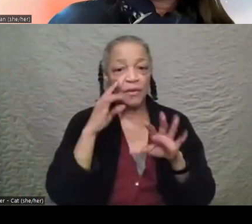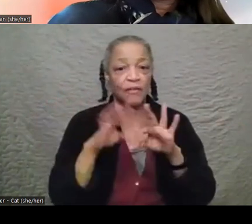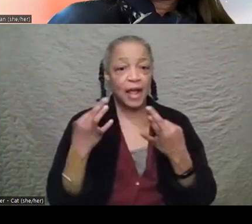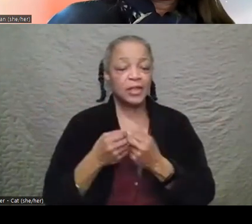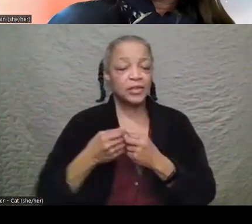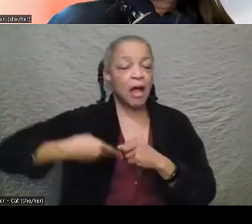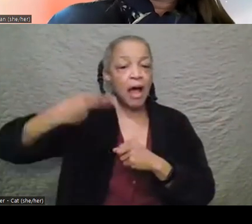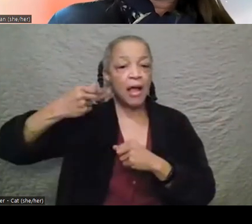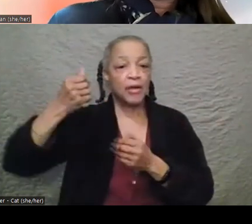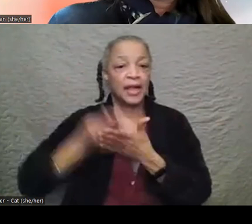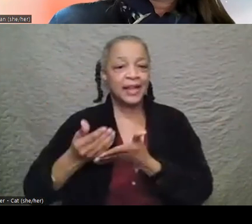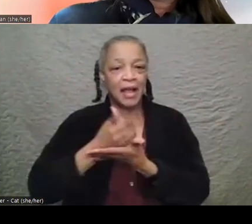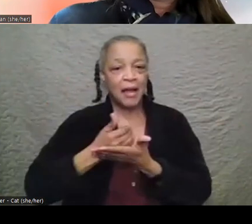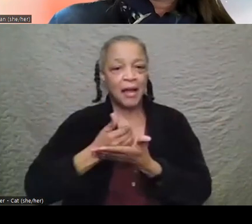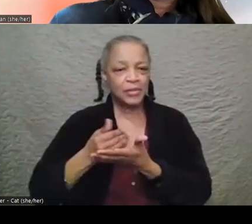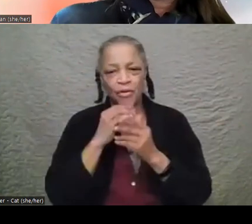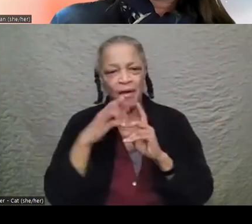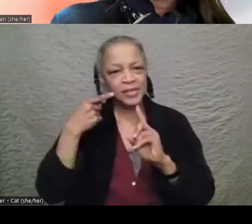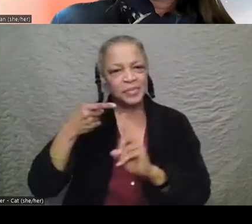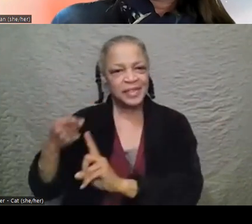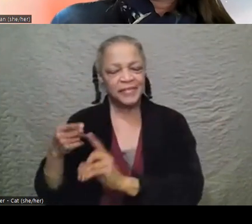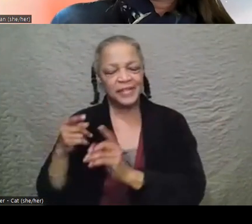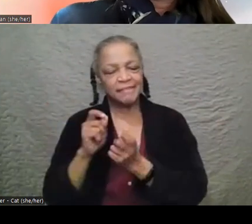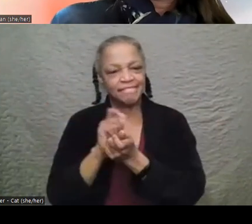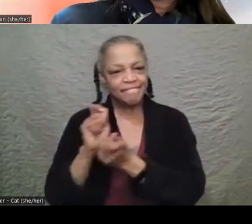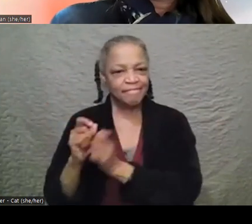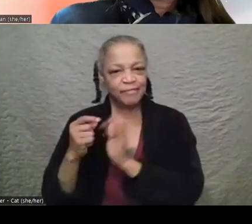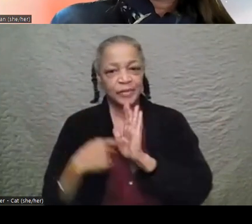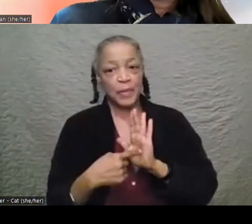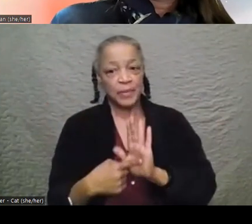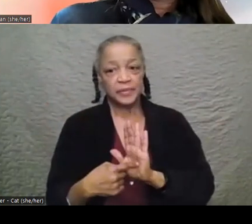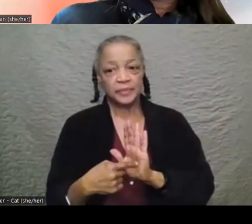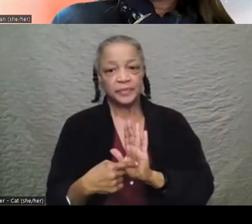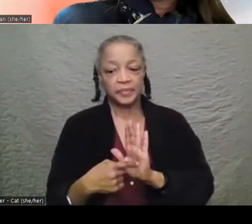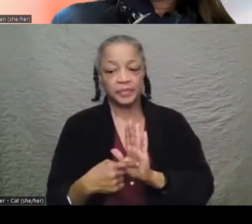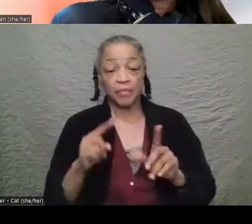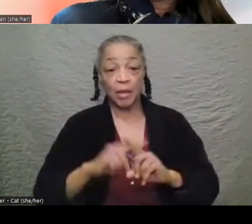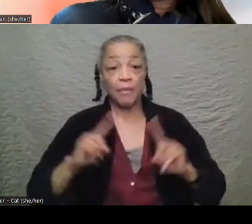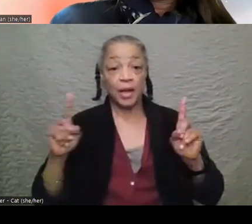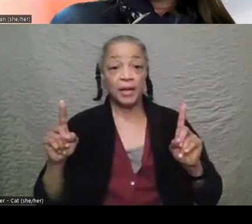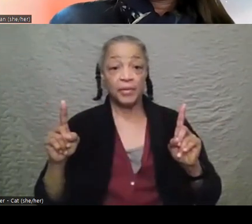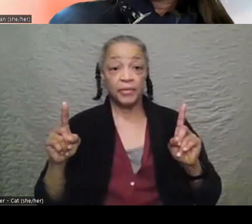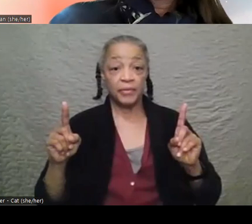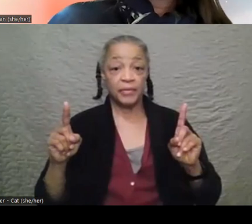I don't have a specific answer to point to, but there are some of those.